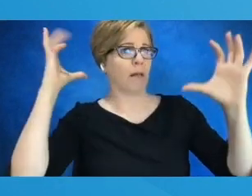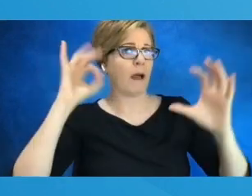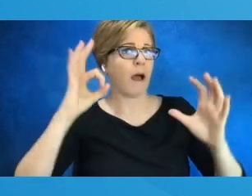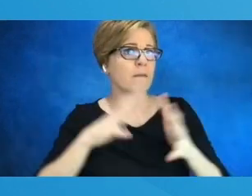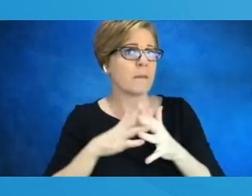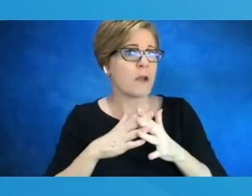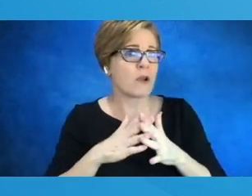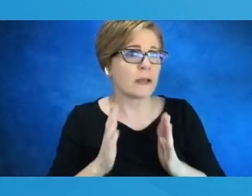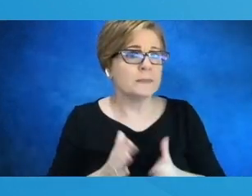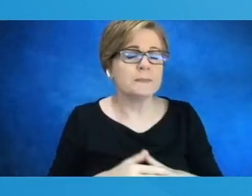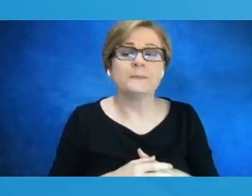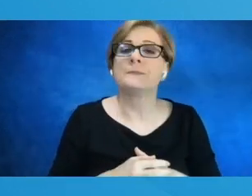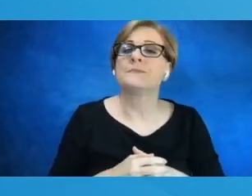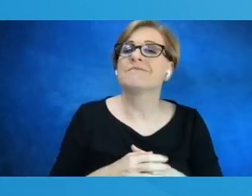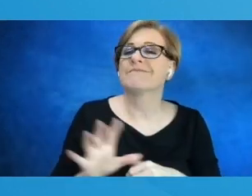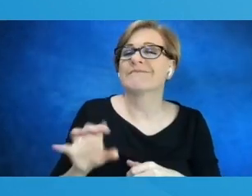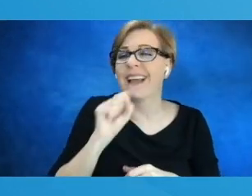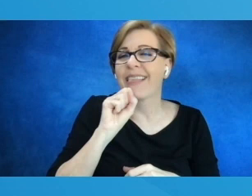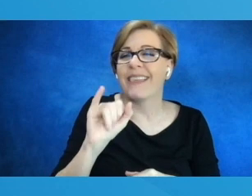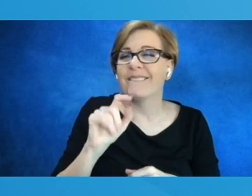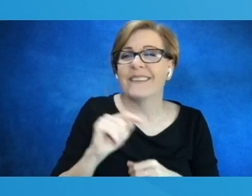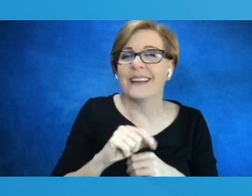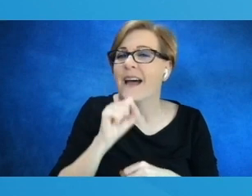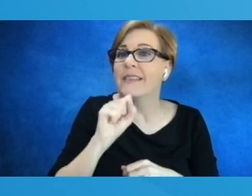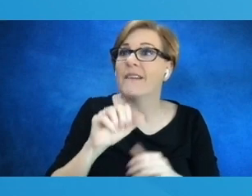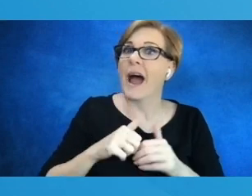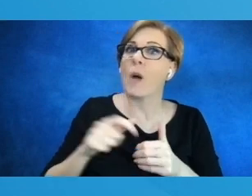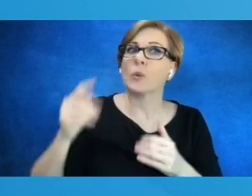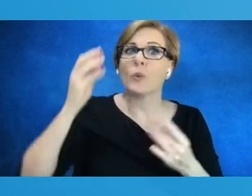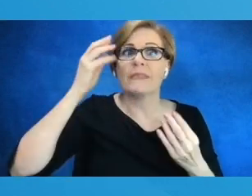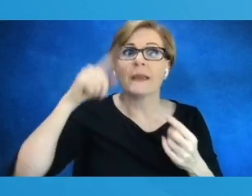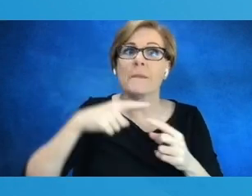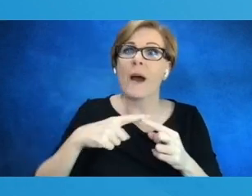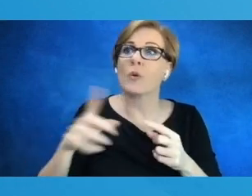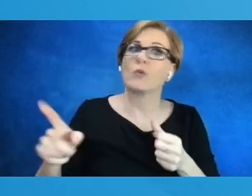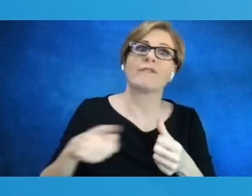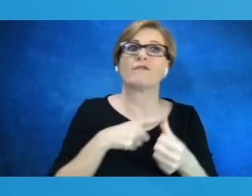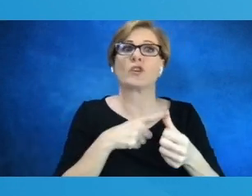I love how you're thinking about your first kind of interaction with that work.